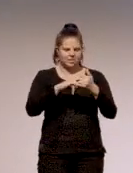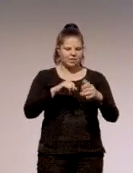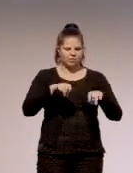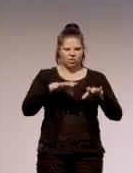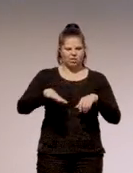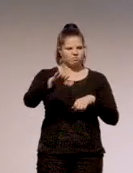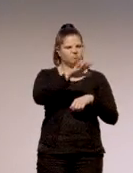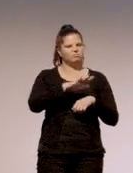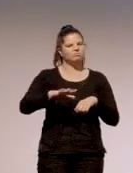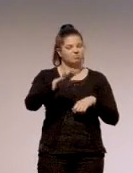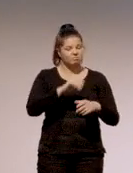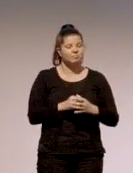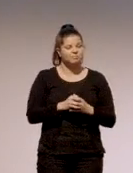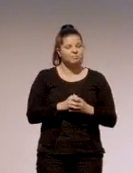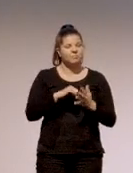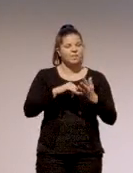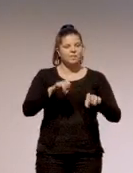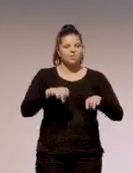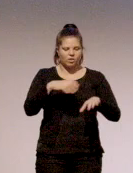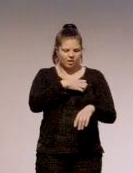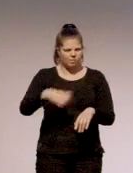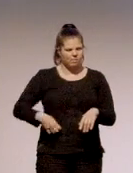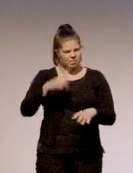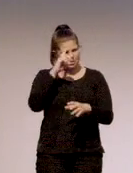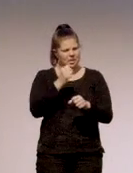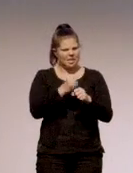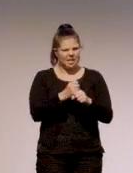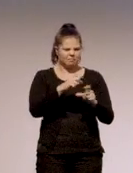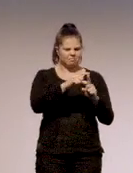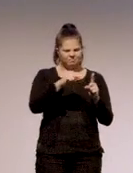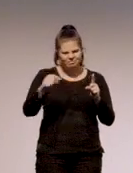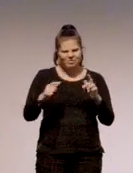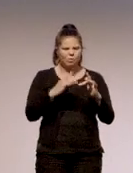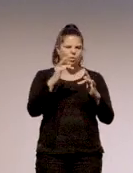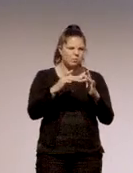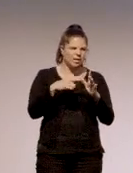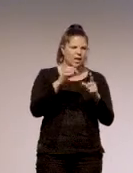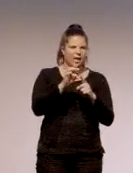The South Australian government believes digital things like websites and apps should be created with the whole community in mind.